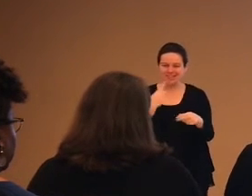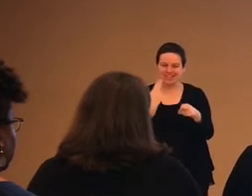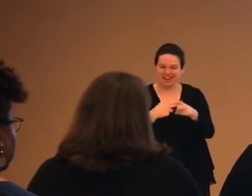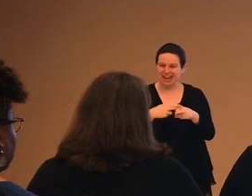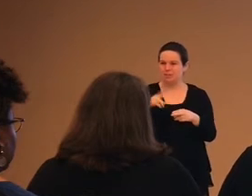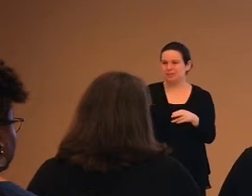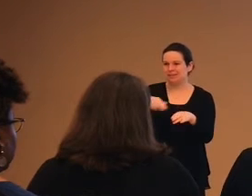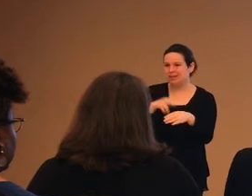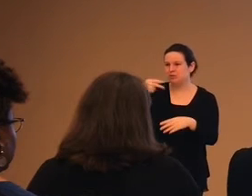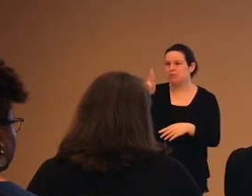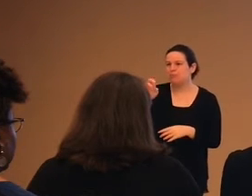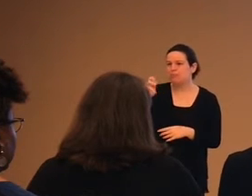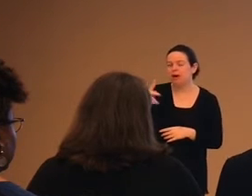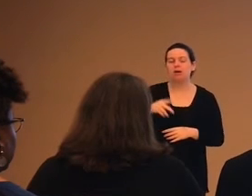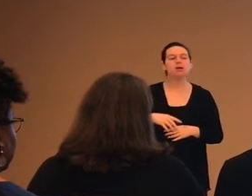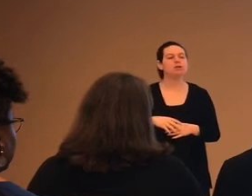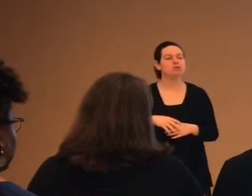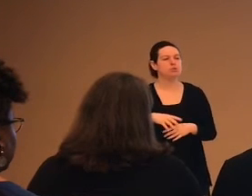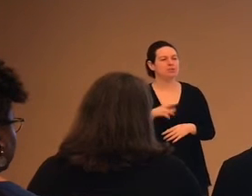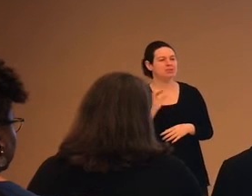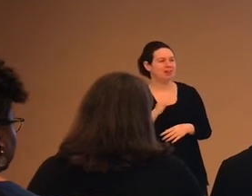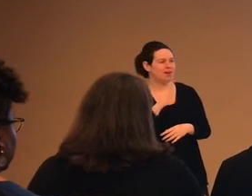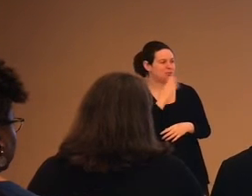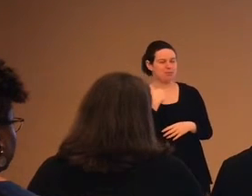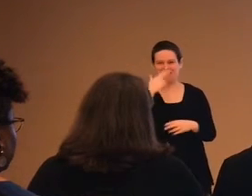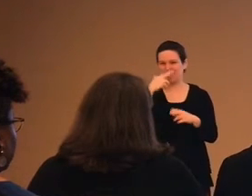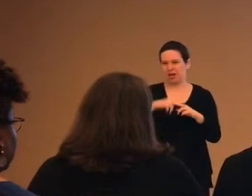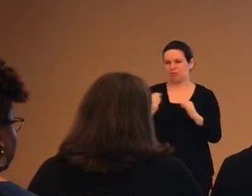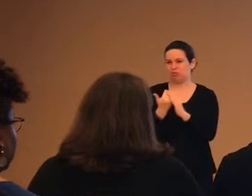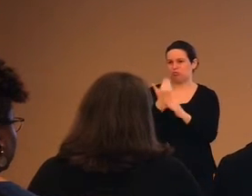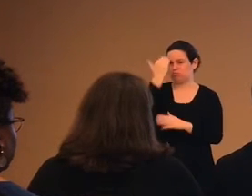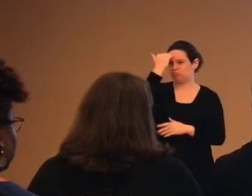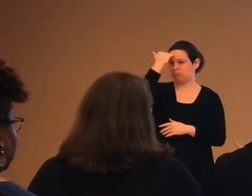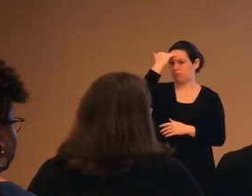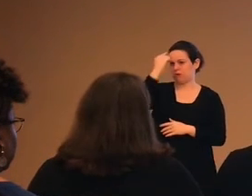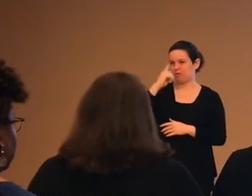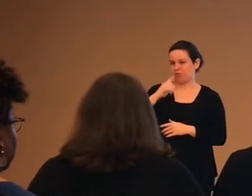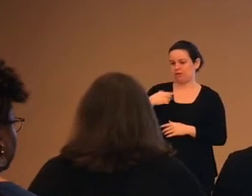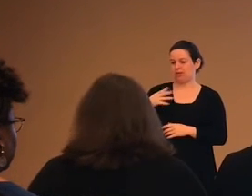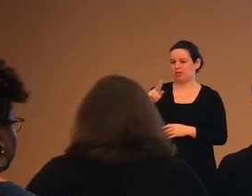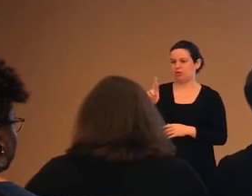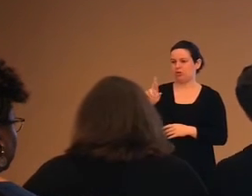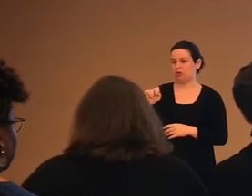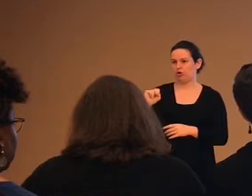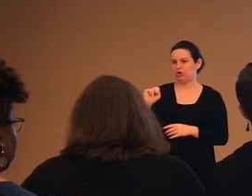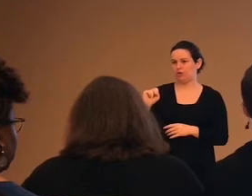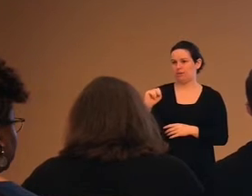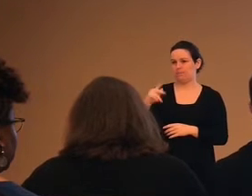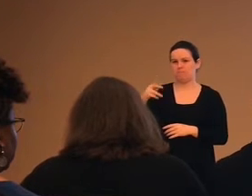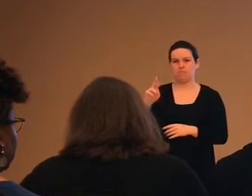So it will be kind of fun because people will have a new awareness of this urban park at the National Park agency member